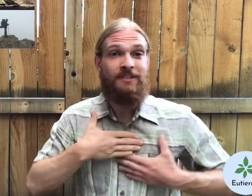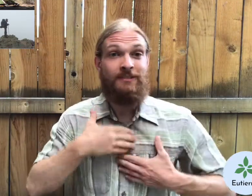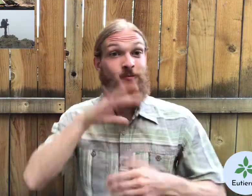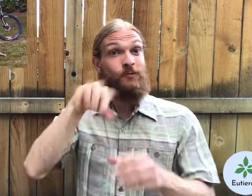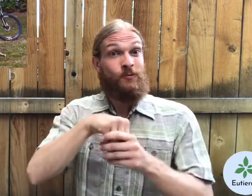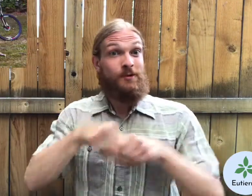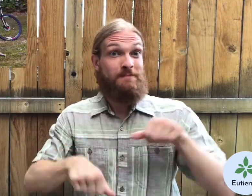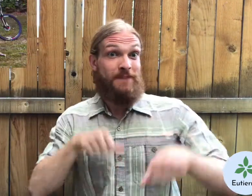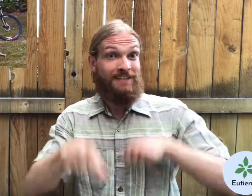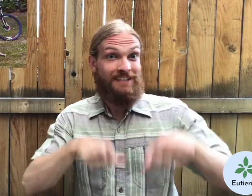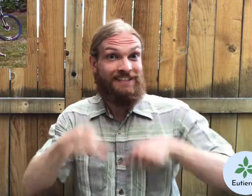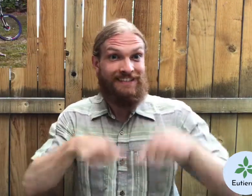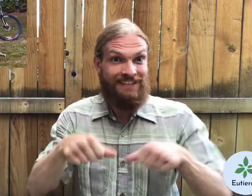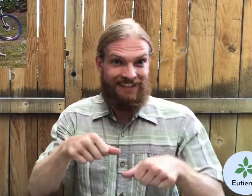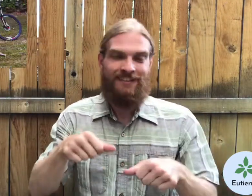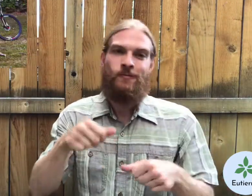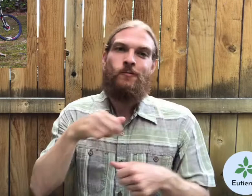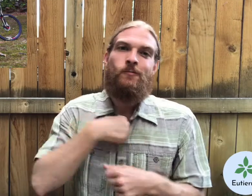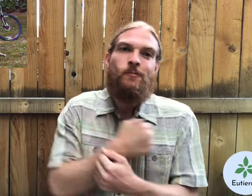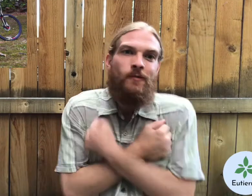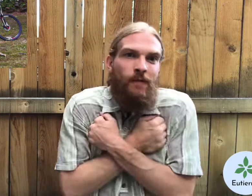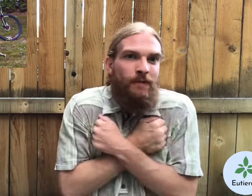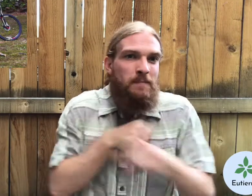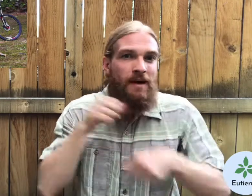That includes bicycling. Oh, I love bikes!